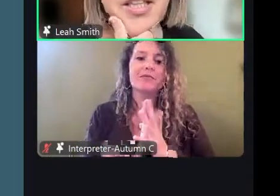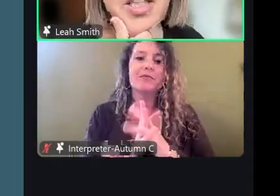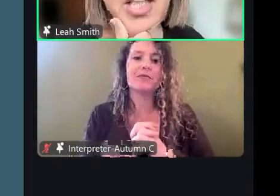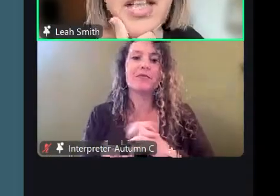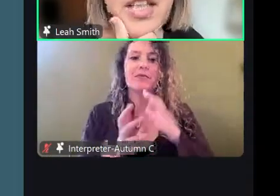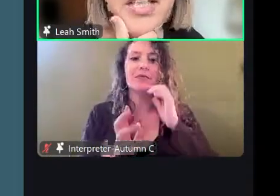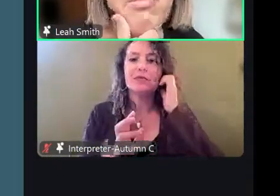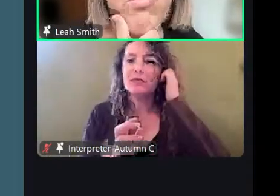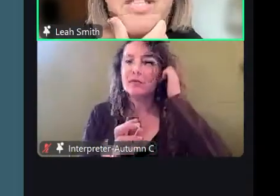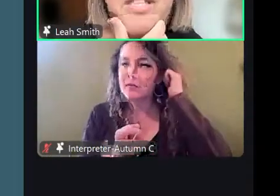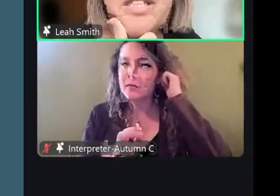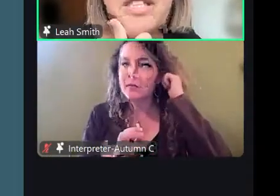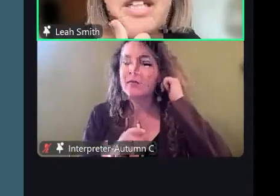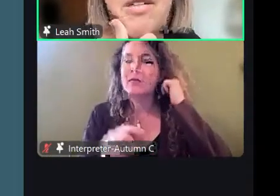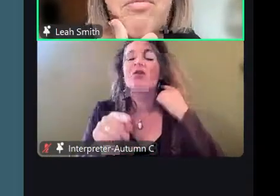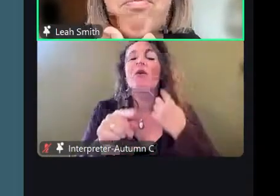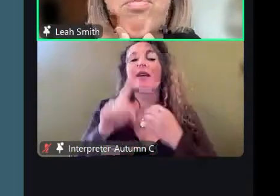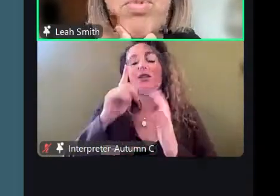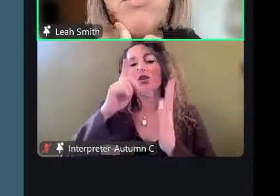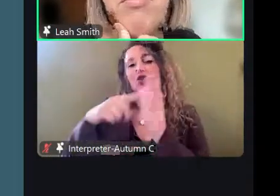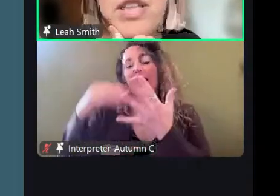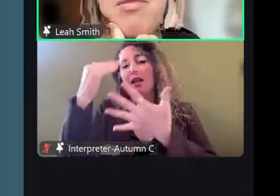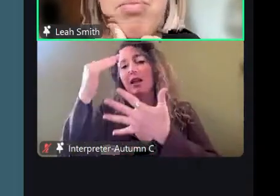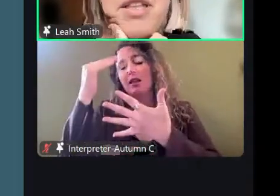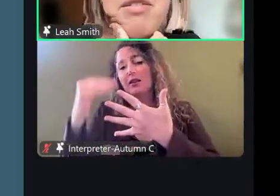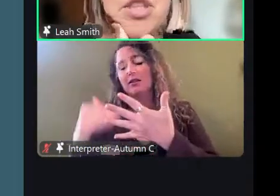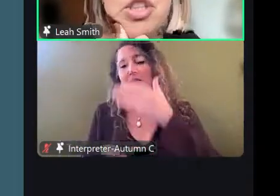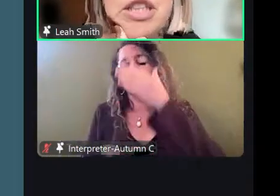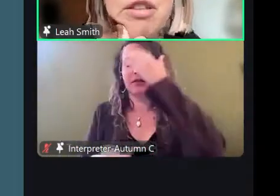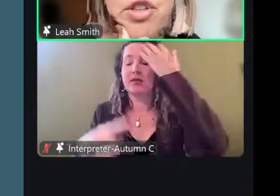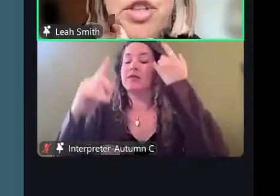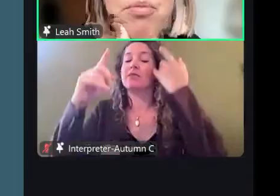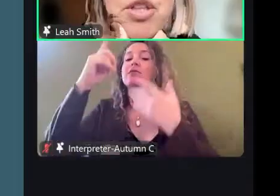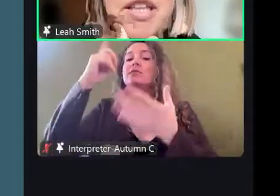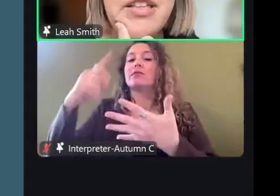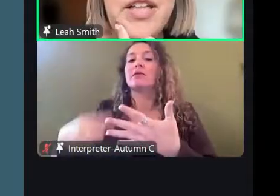checklist was we are funded by the administration for community living,